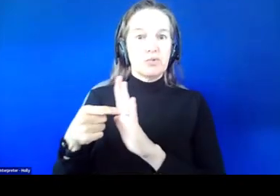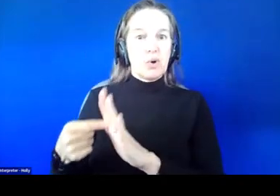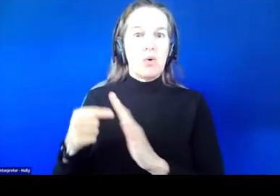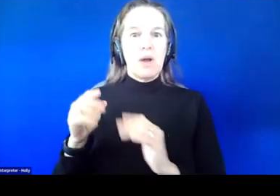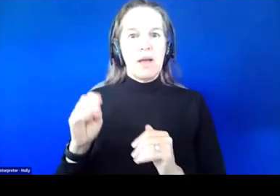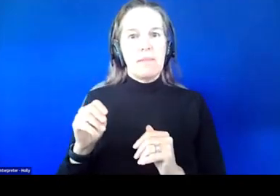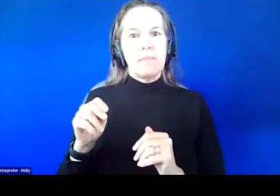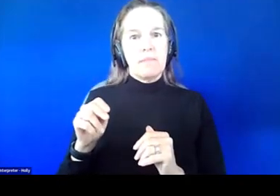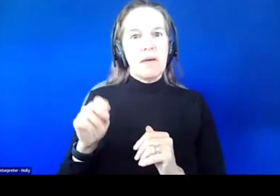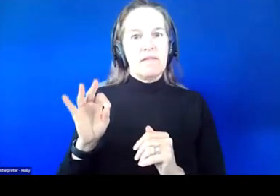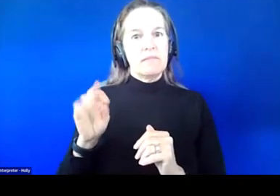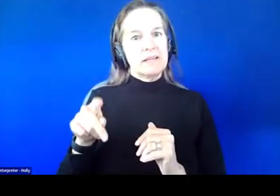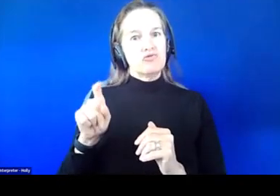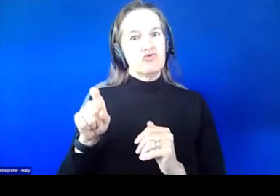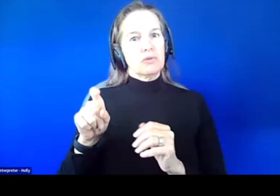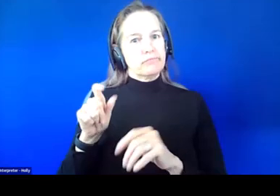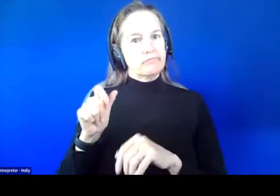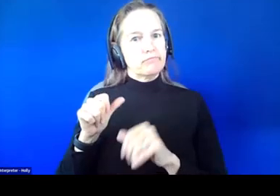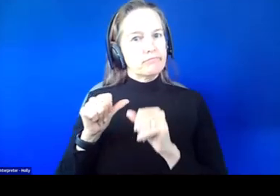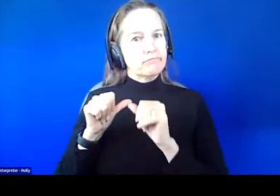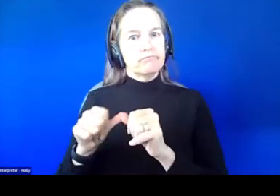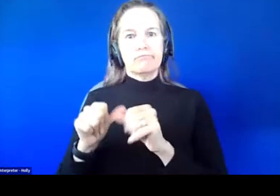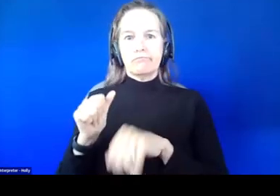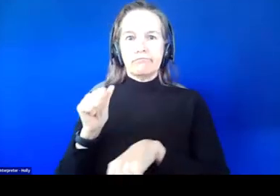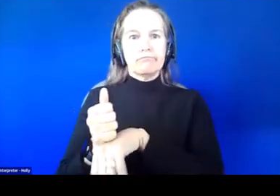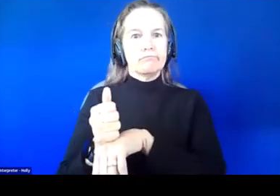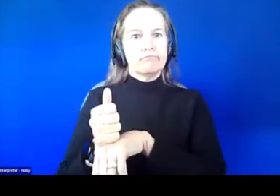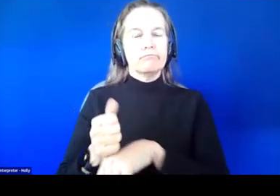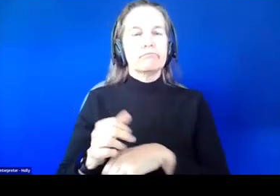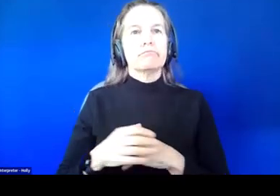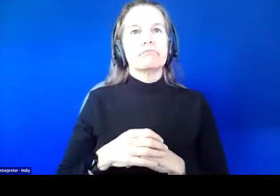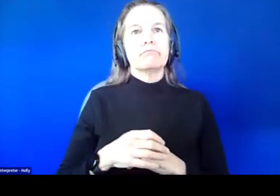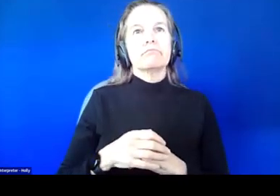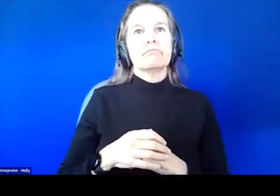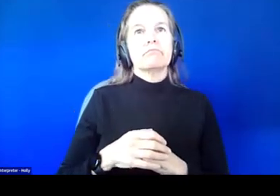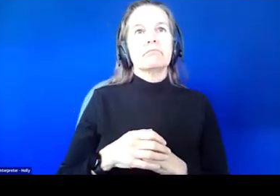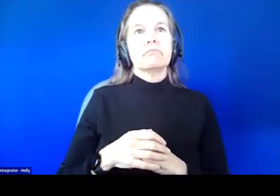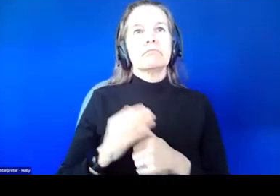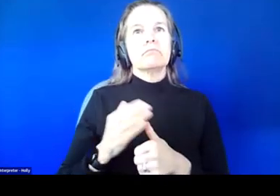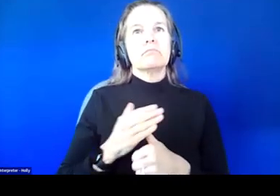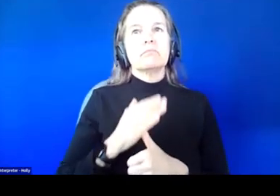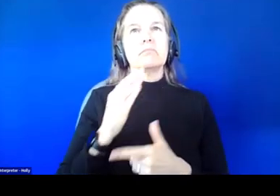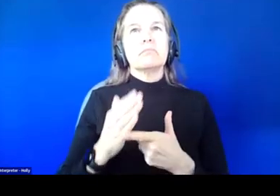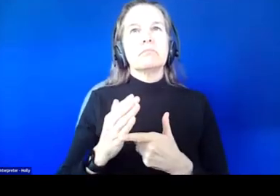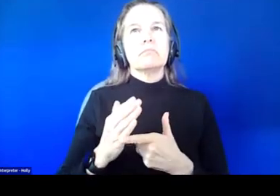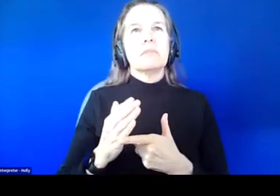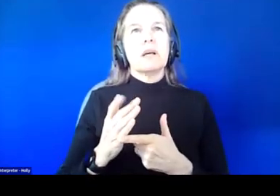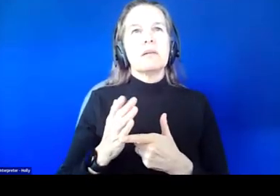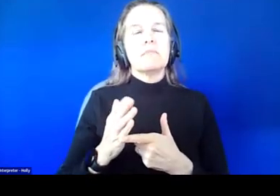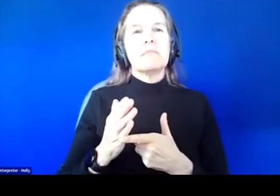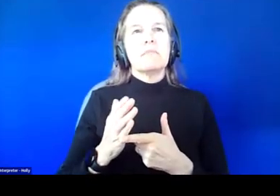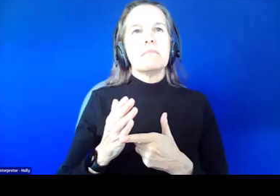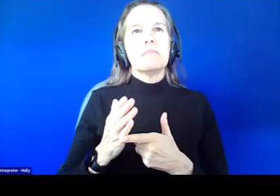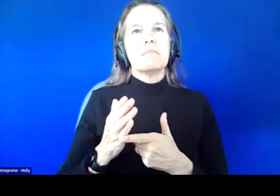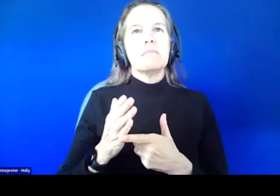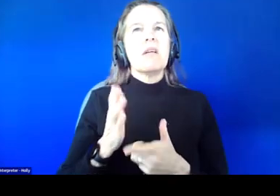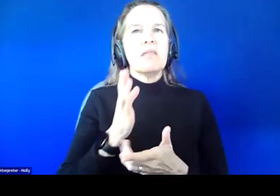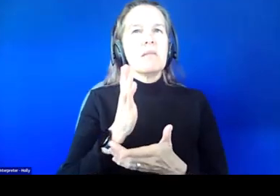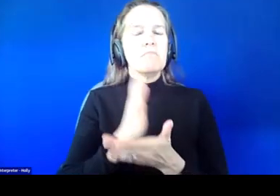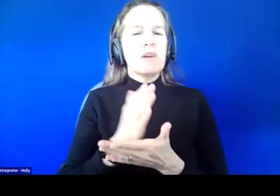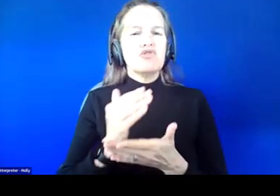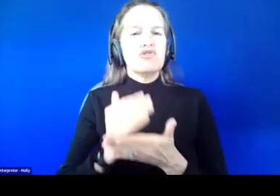We also have resources on the budget bill passed last